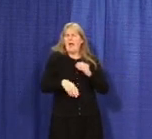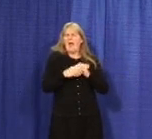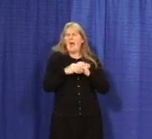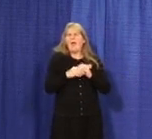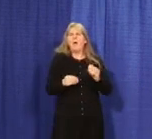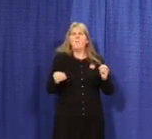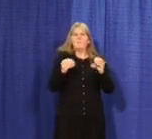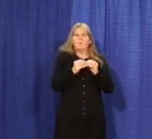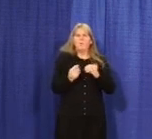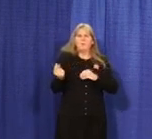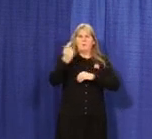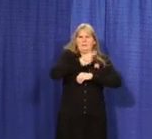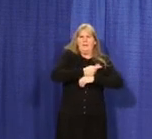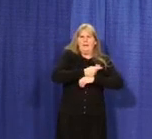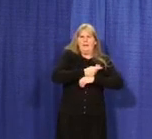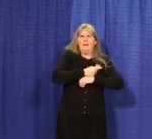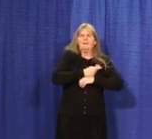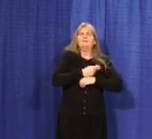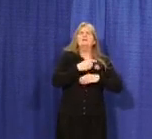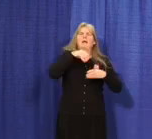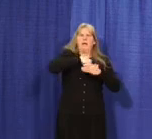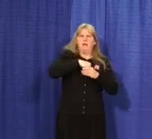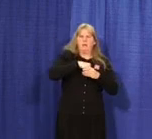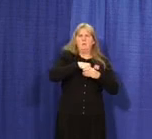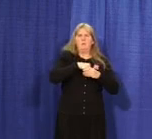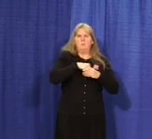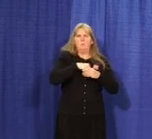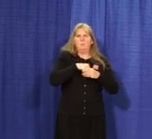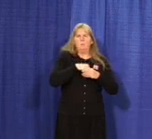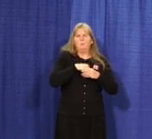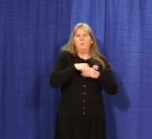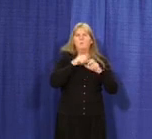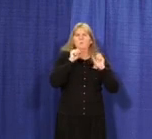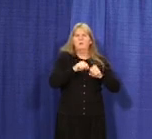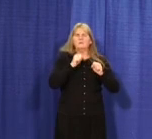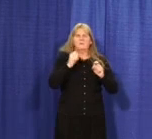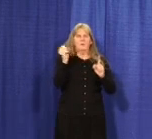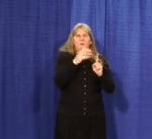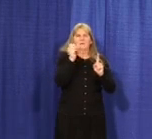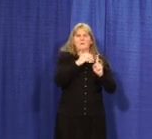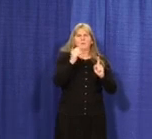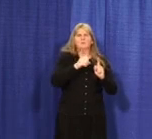tracing to more recent days of possible exposure.